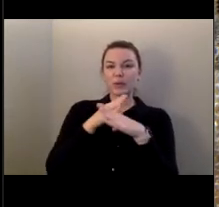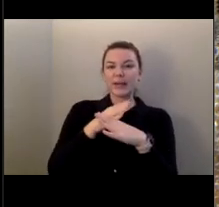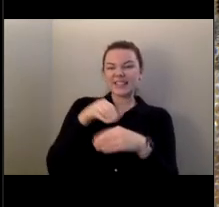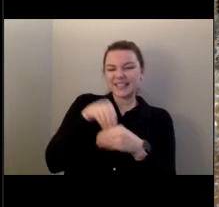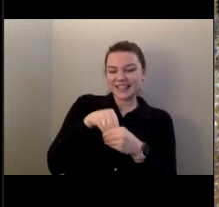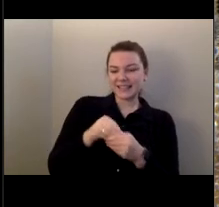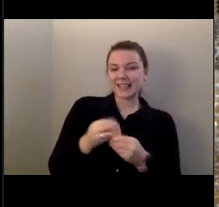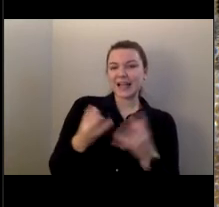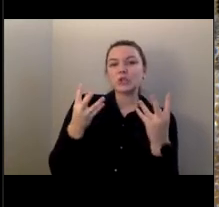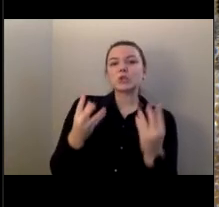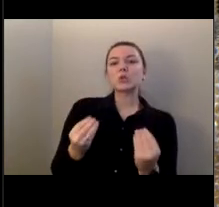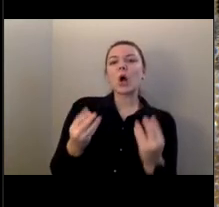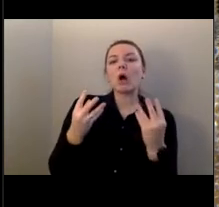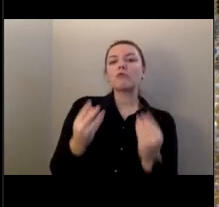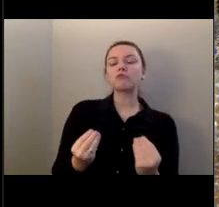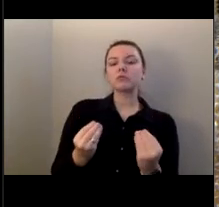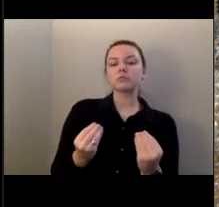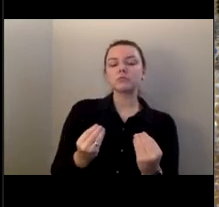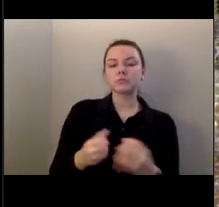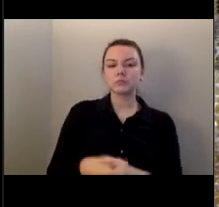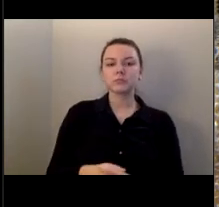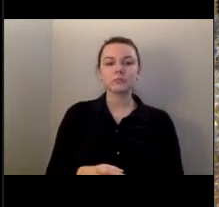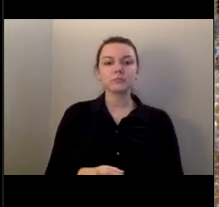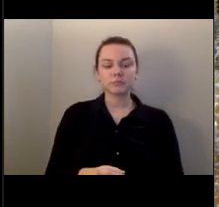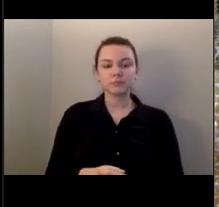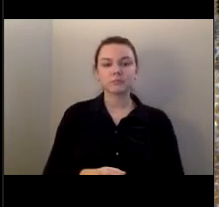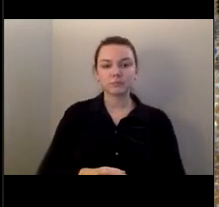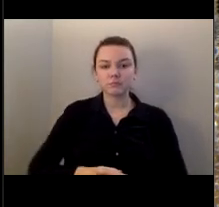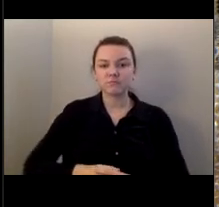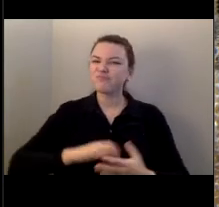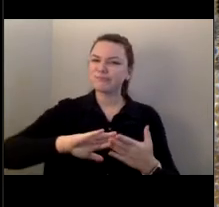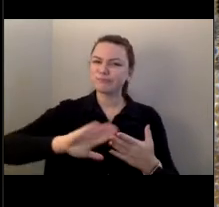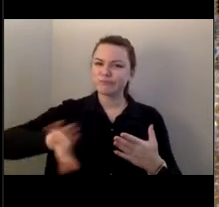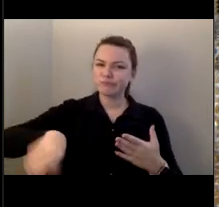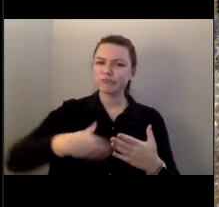Virtually all corals are community or colonial organisms,